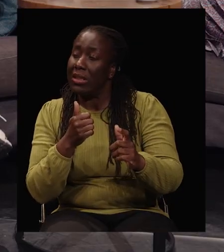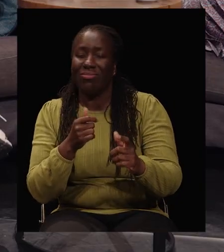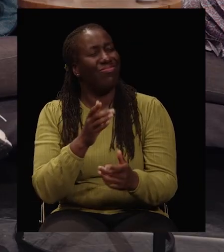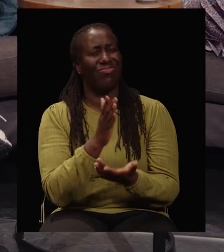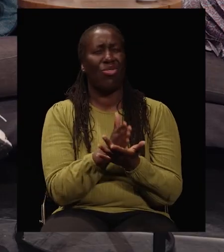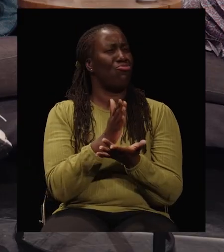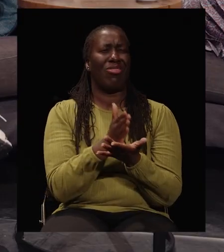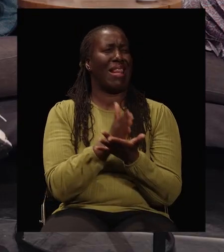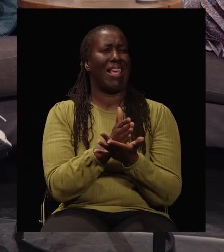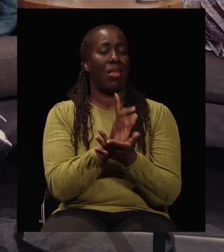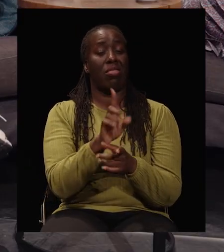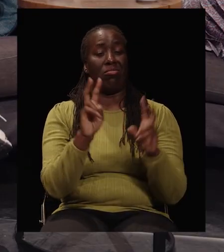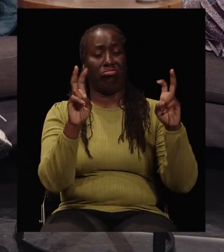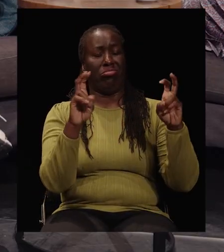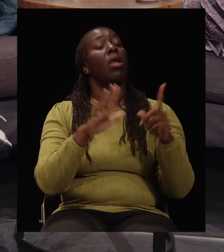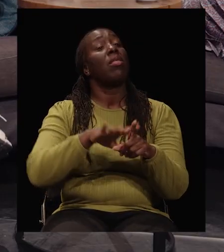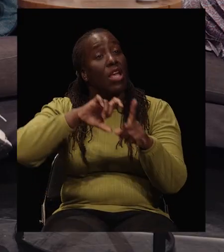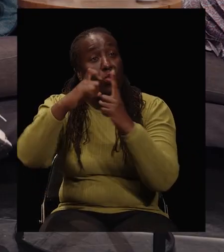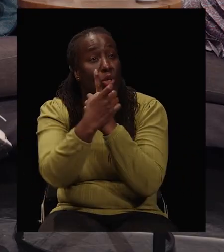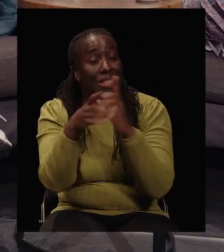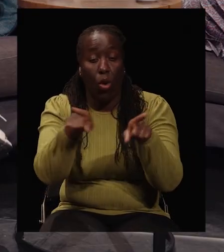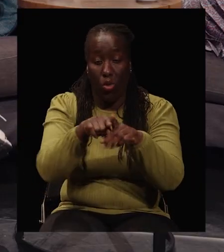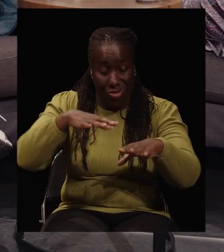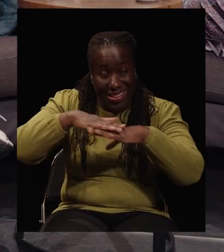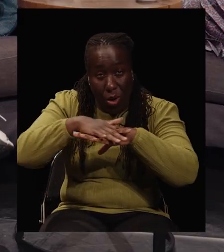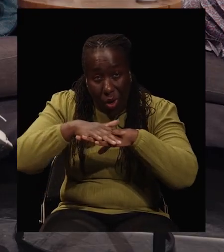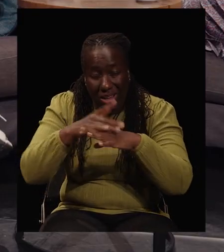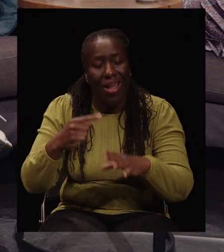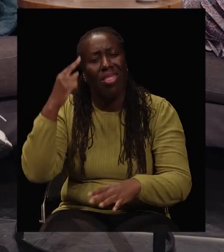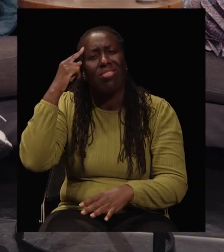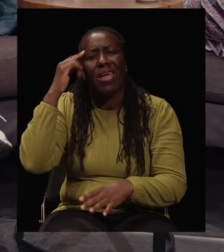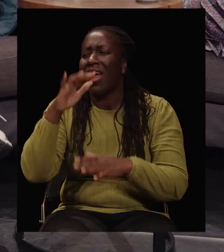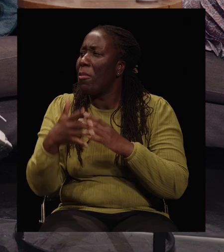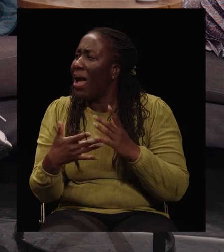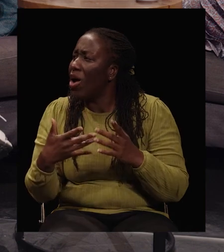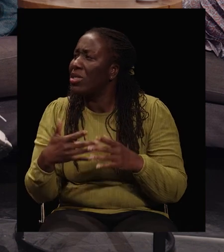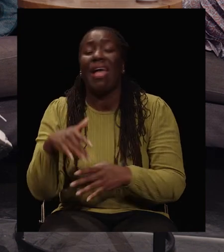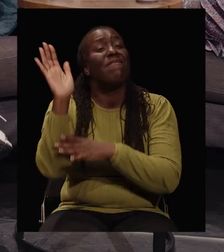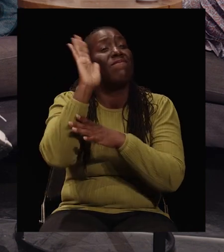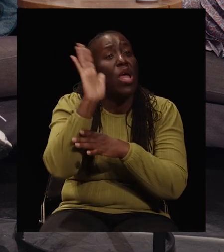They are communities and networks, like they are just, you know, think about film and festivals.